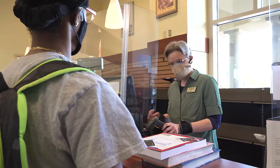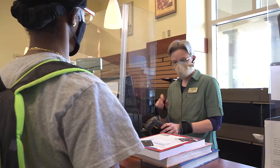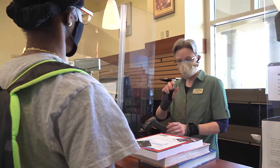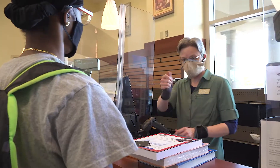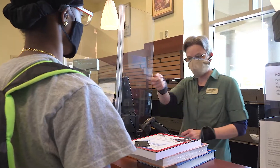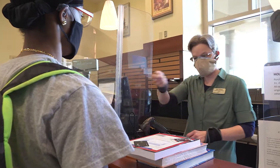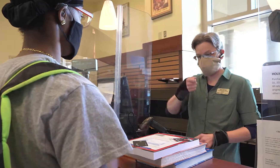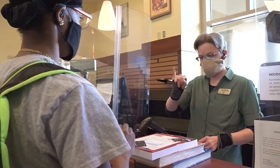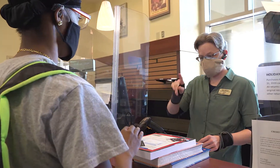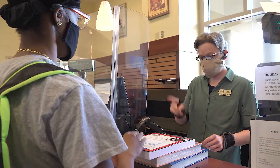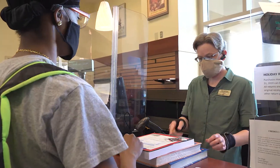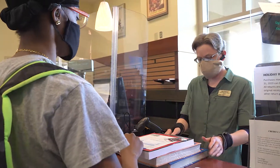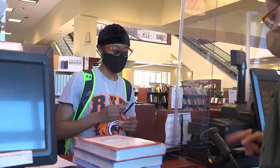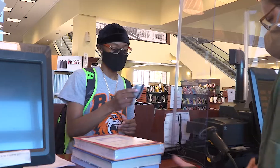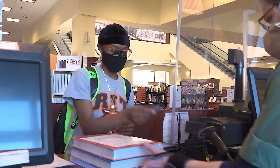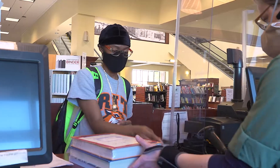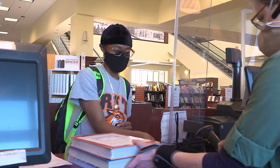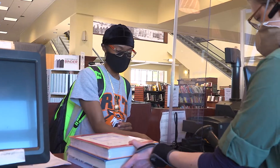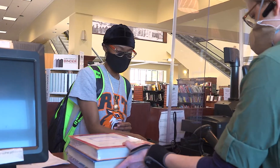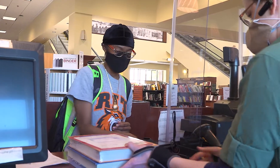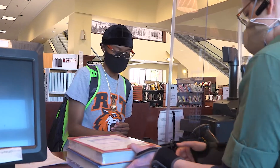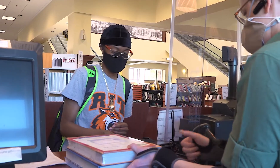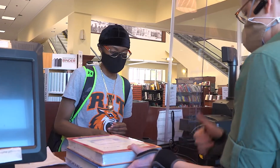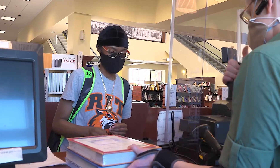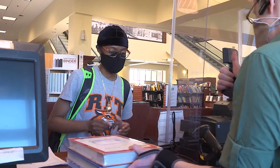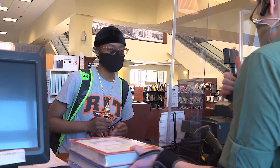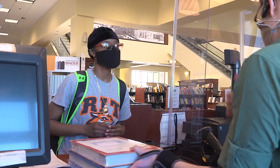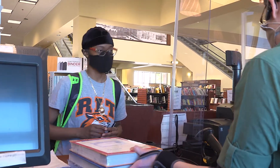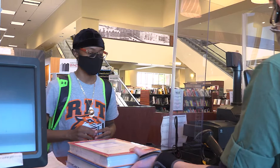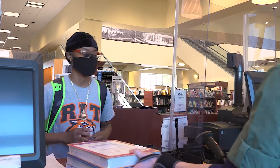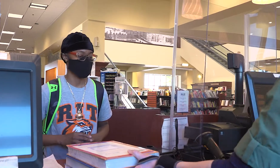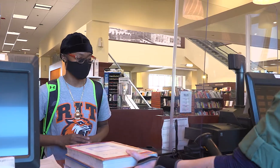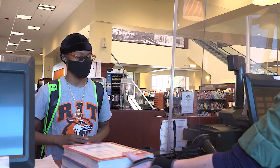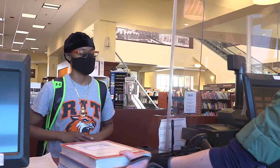PLEASE SWIPE YOUR CREDIT CARD NOW. PERFECT.